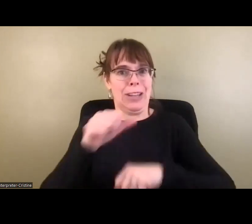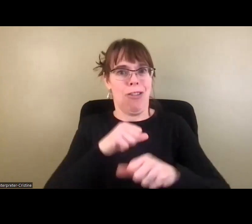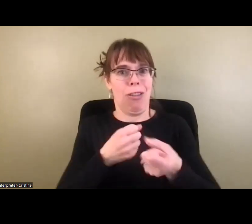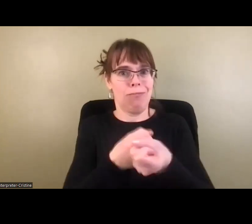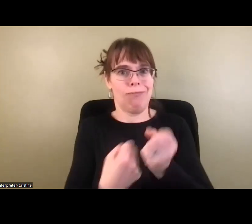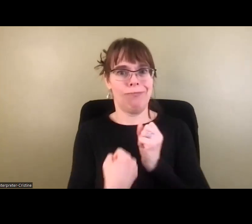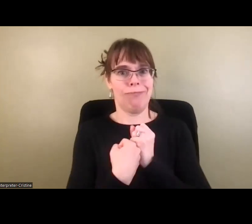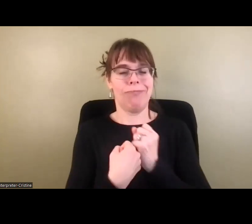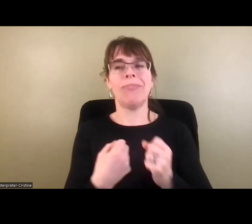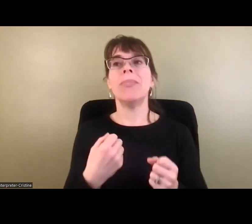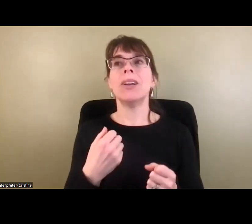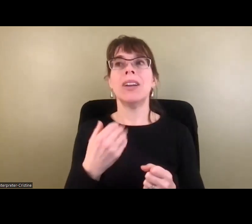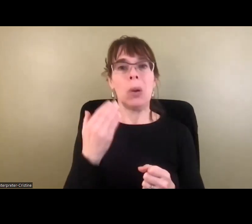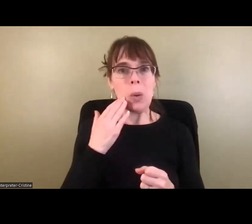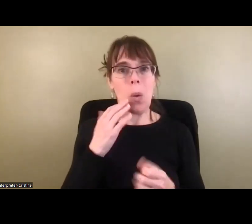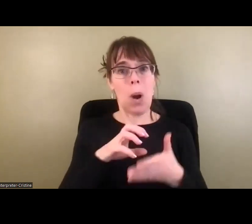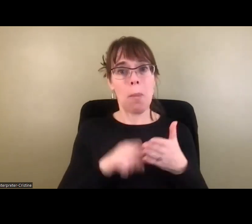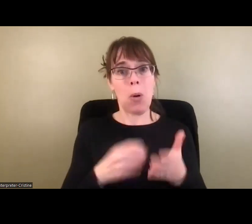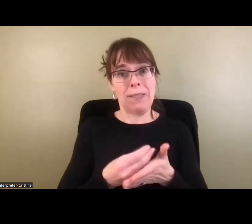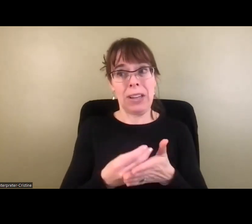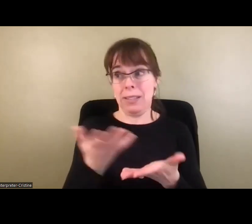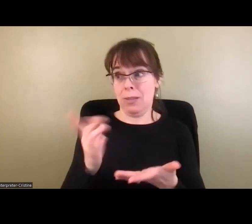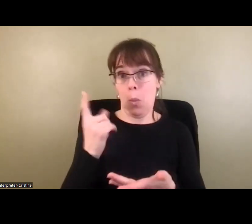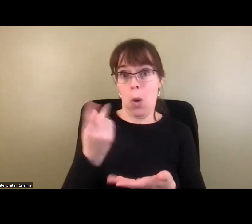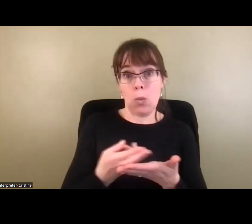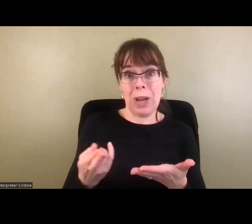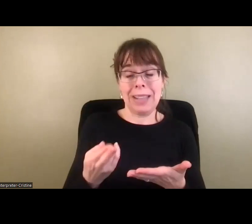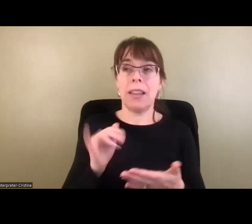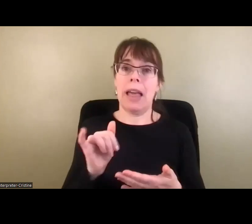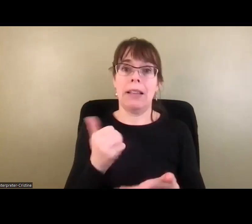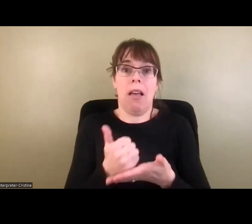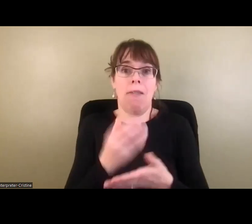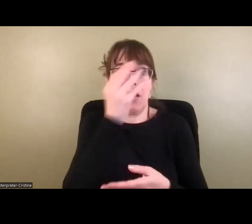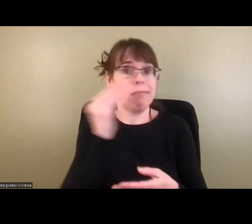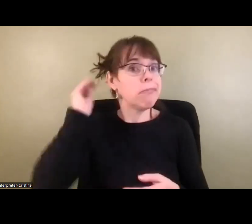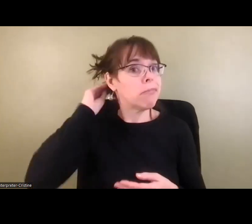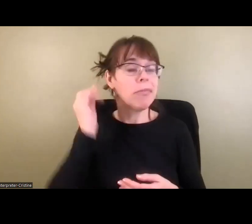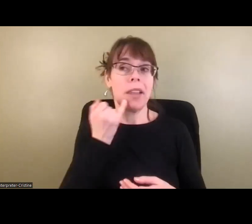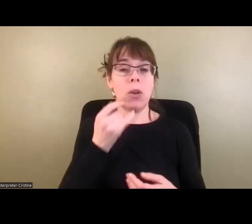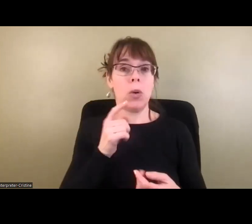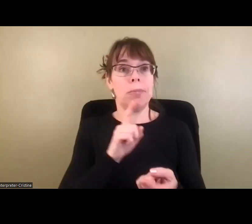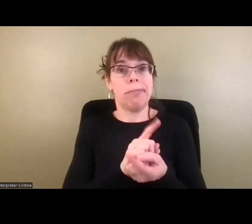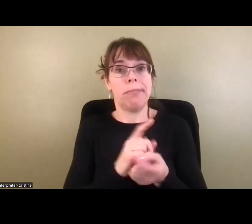You know, knowing that the abortion fund is a resource, I think we'll always be helpful, especially if you come across a client that might need our services.